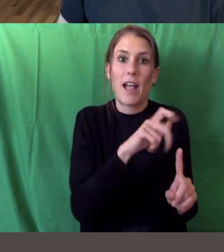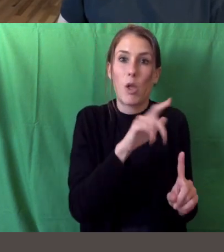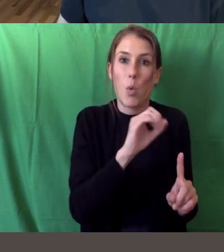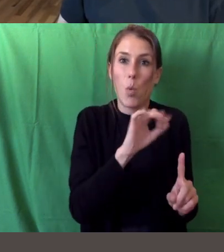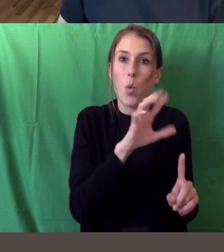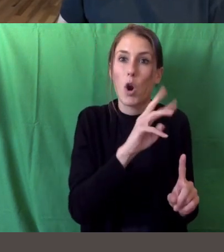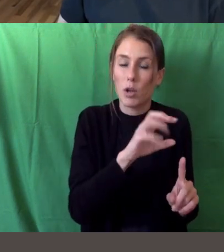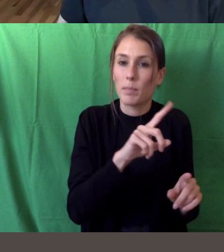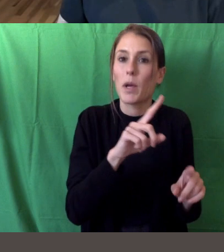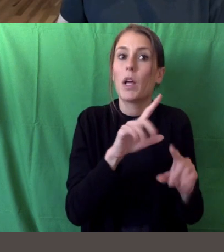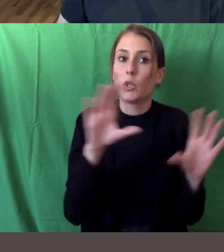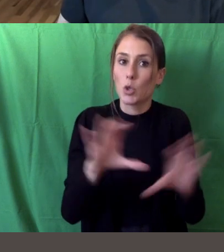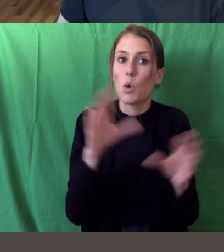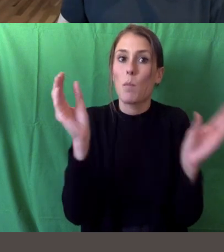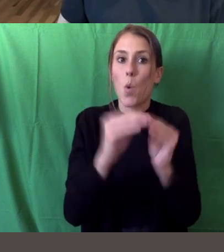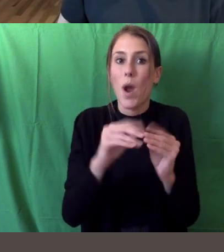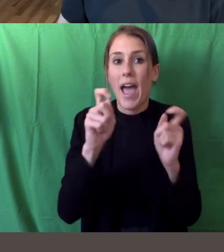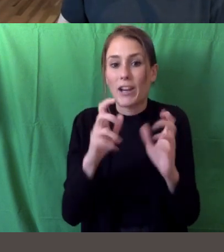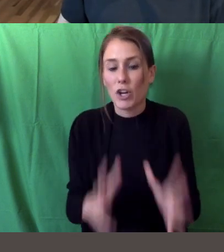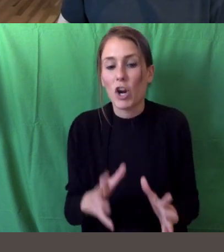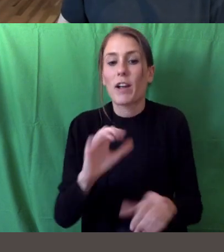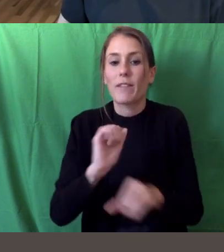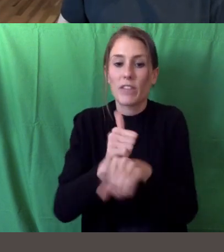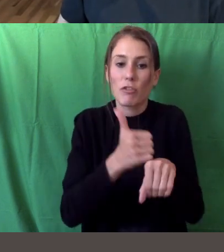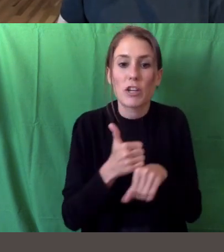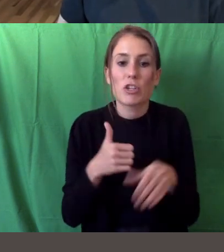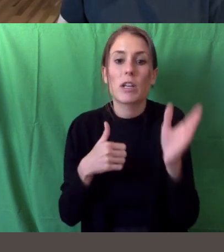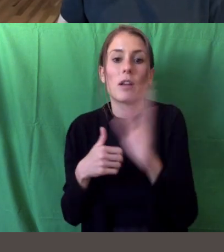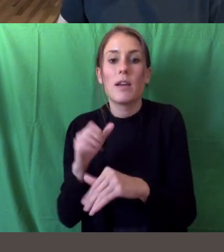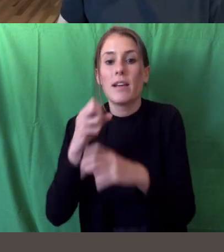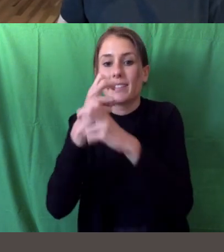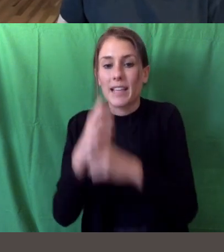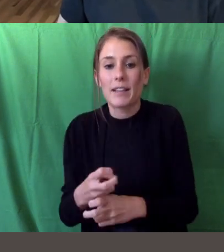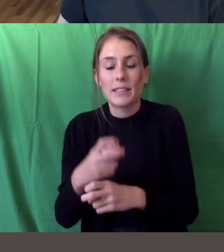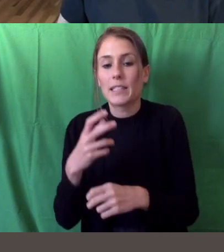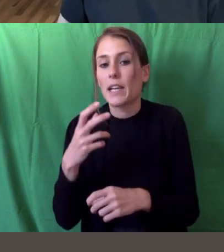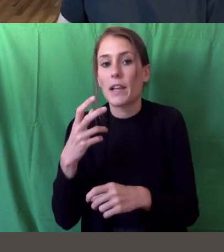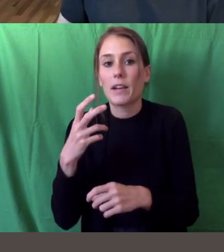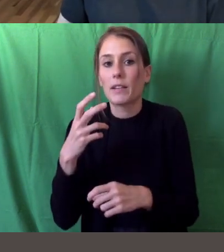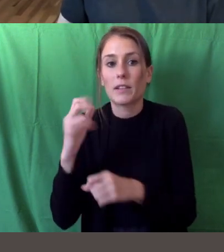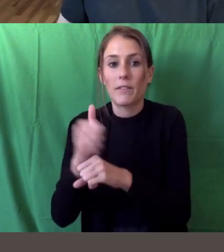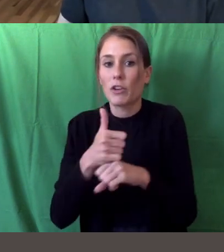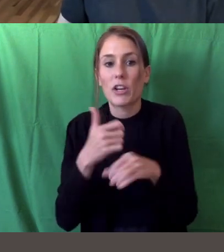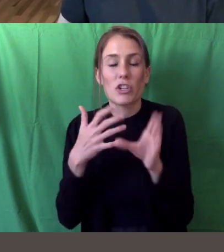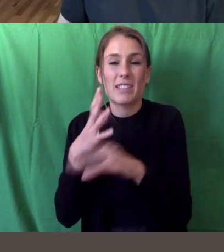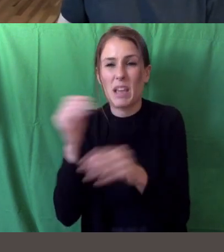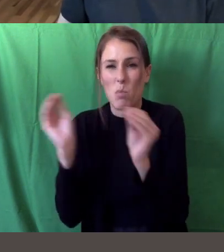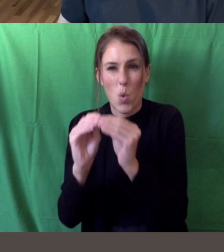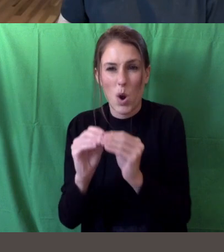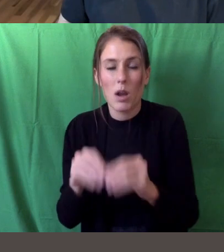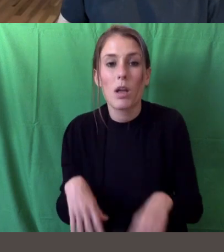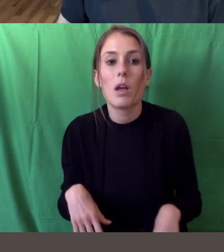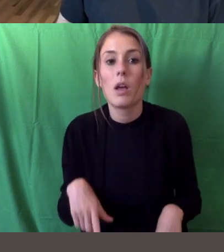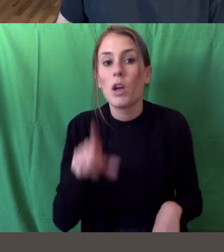They also include things like editor configurations, skeleton pipeline definitions, dev container configurations, and more.